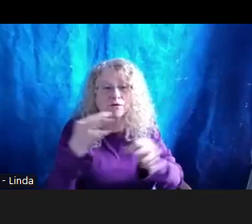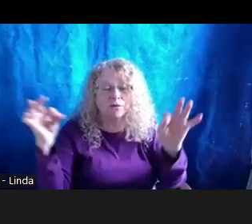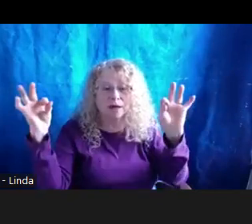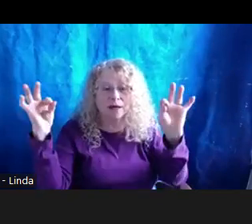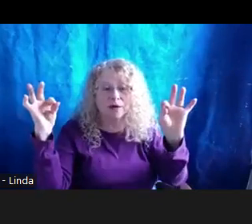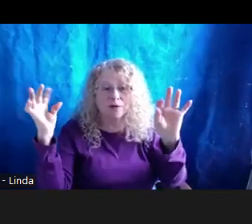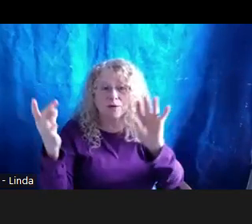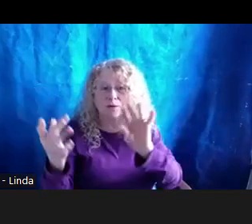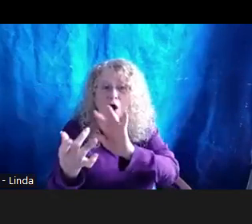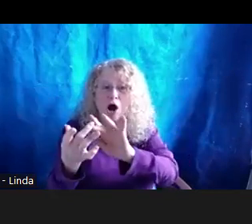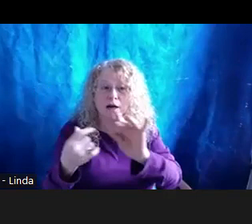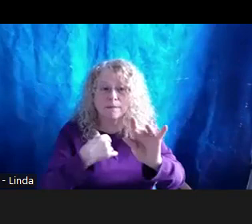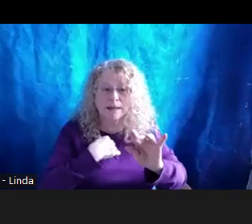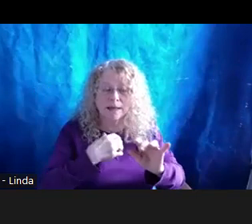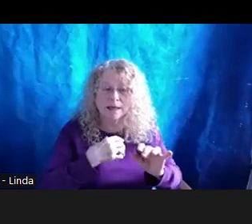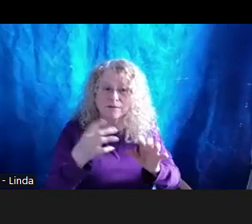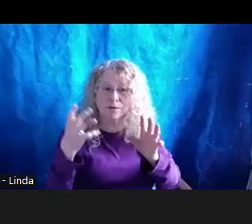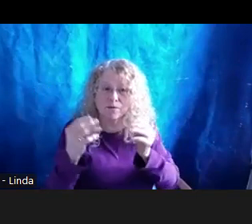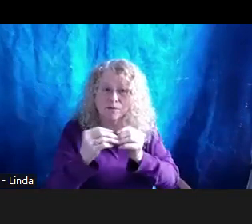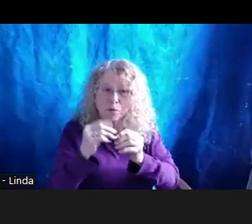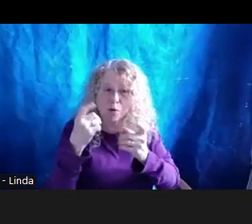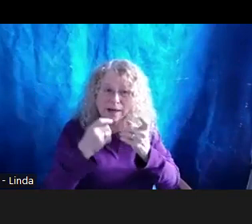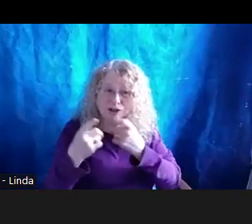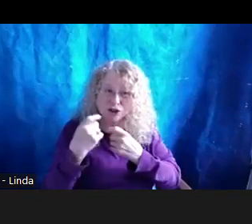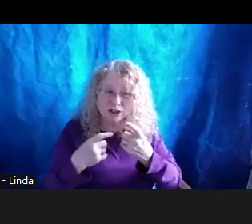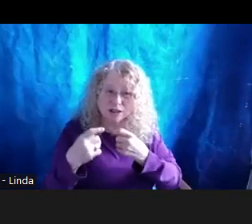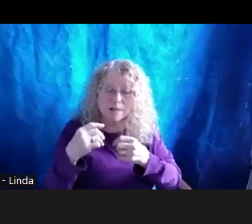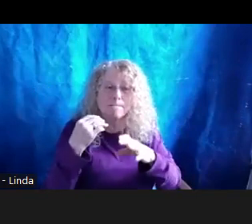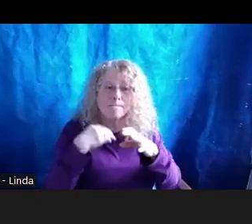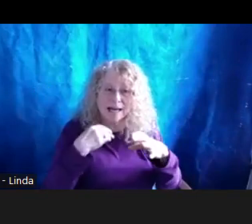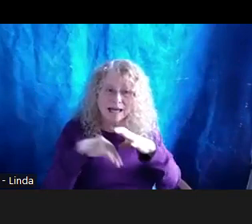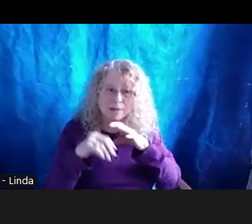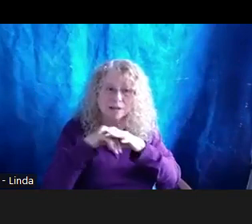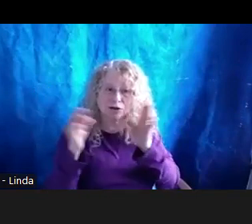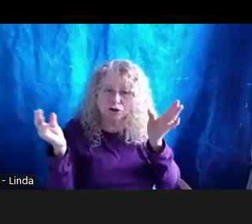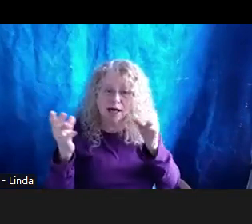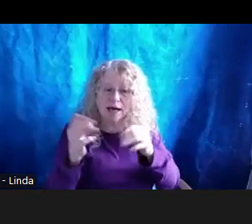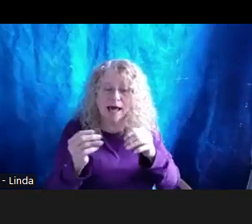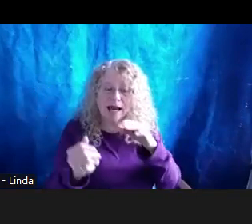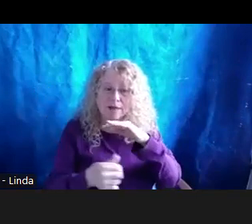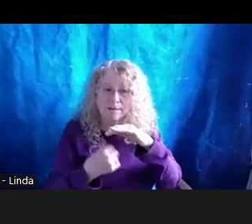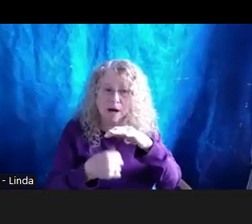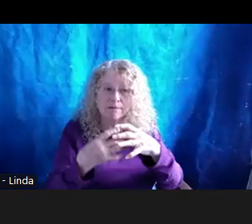QUESTIONS, MY E-MAIL IS IN THE CHAT. IT WILL ALSO BE IN THE BOTTOM OF THAT LISTSERV E-MAIL YOU WILL RECEIVE IN ABOUT A WEEK WITH